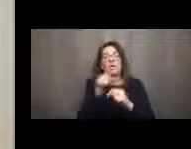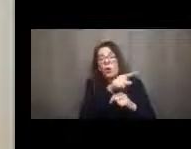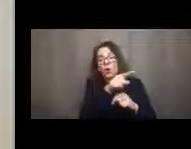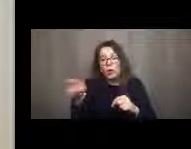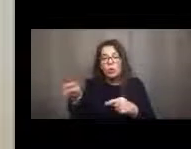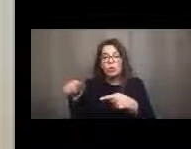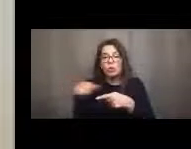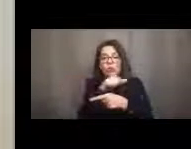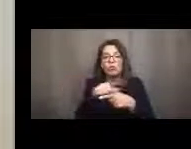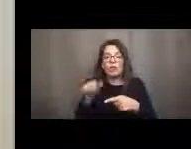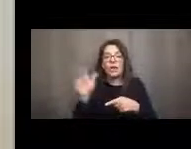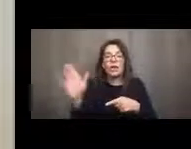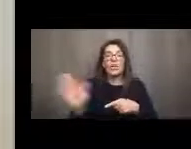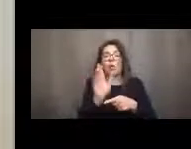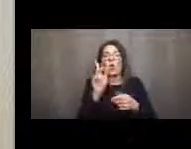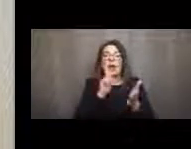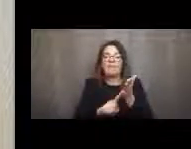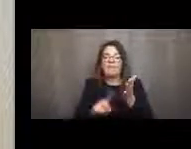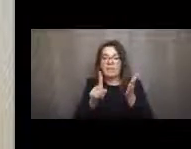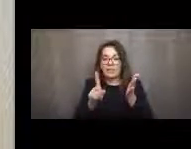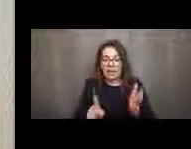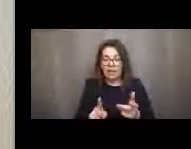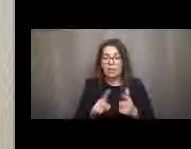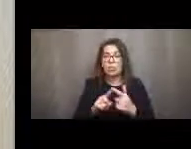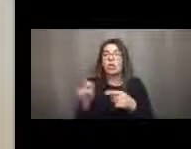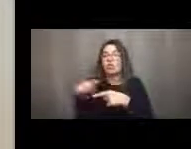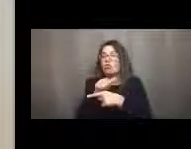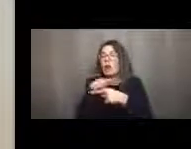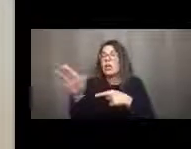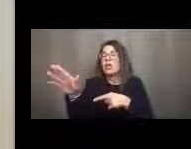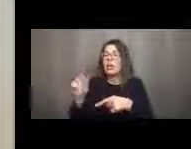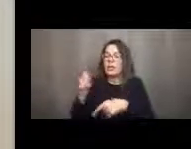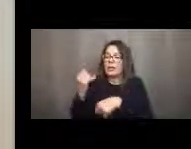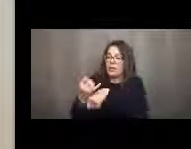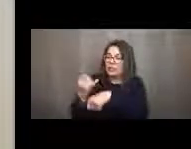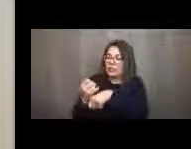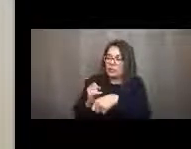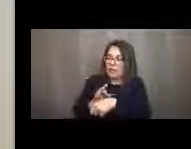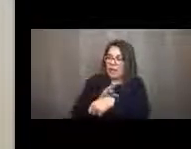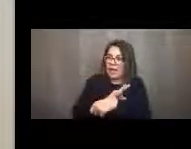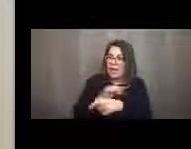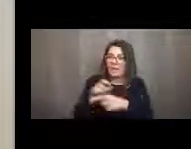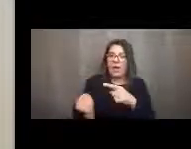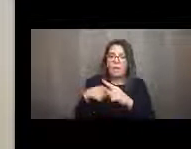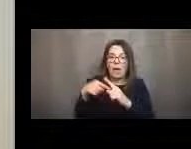your Investigator's or your Institutional staff about the FCOI regulation.